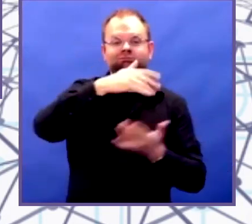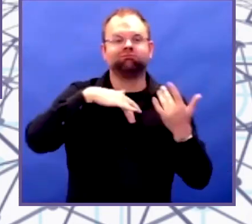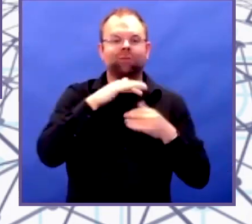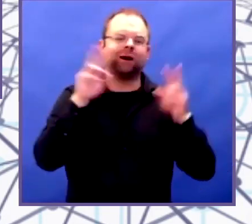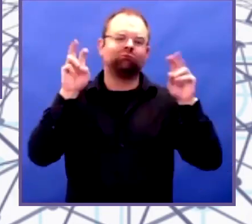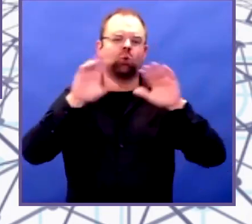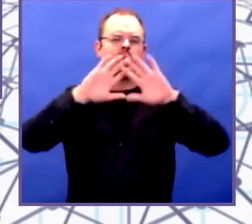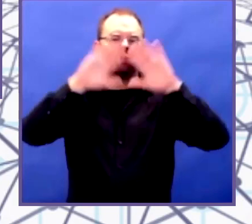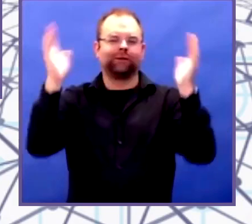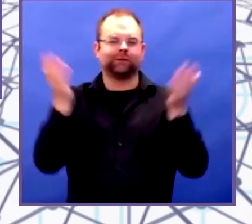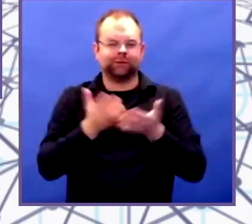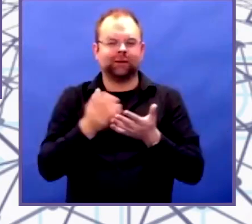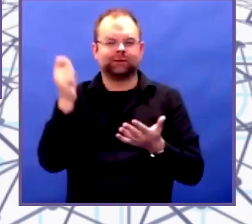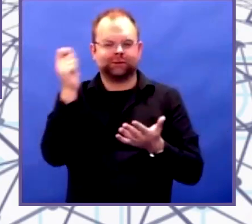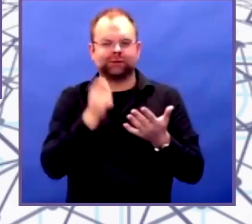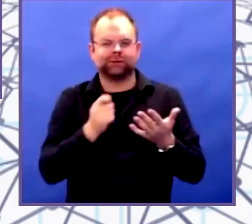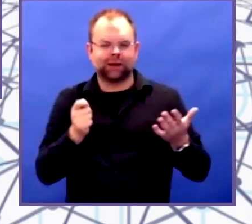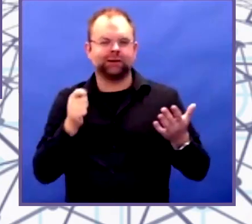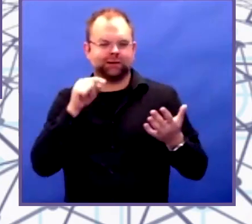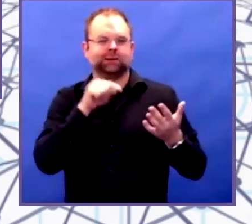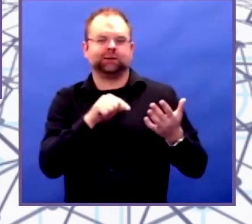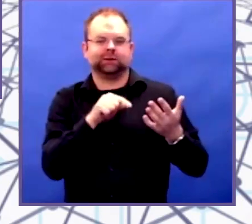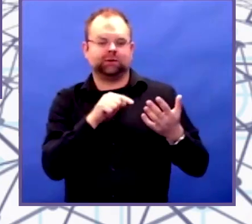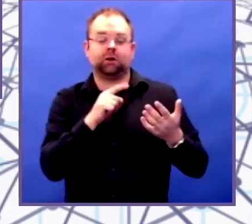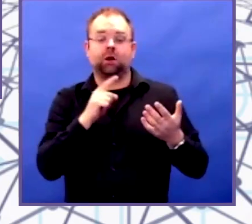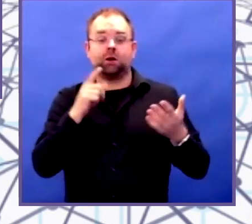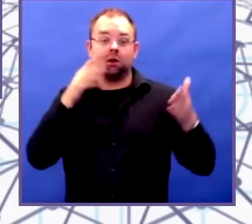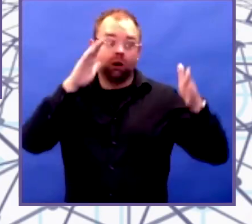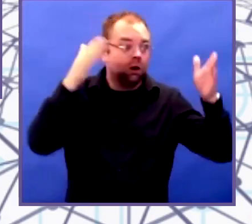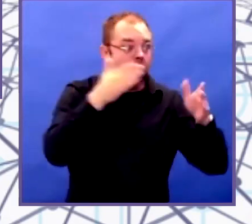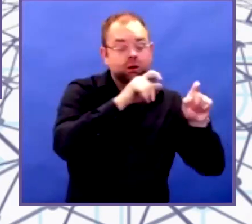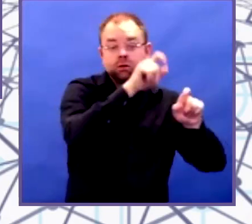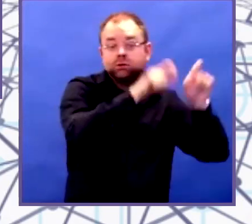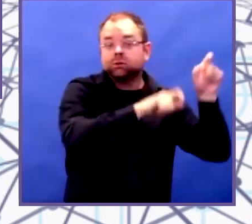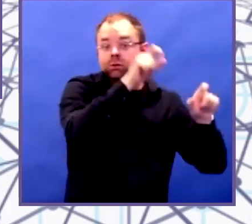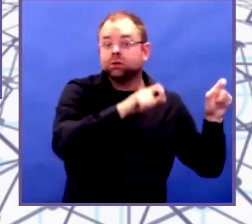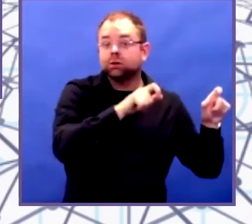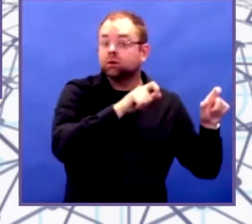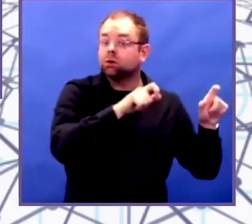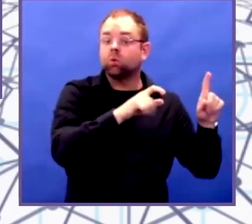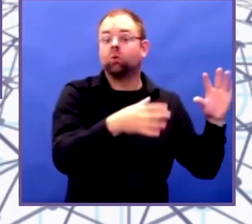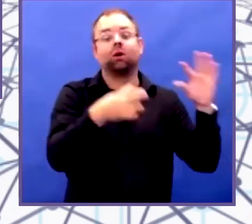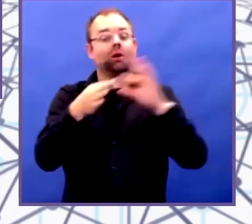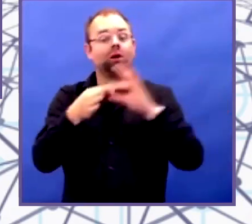So I think that integrated and that integral and holistic way of considering the city is